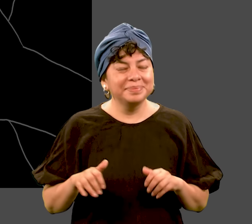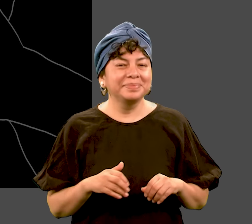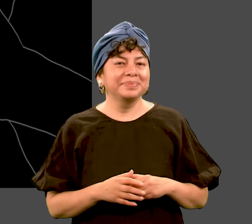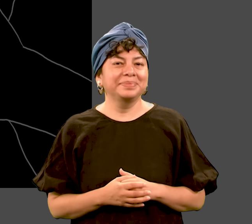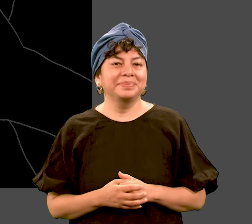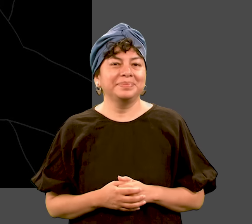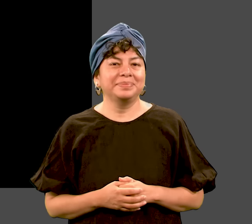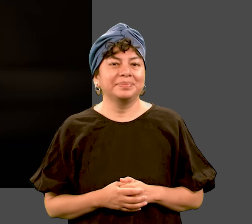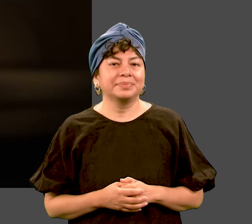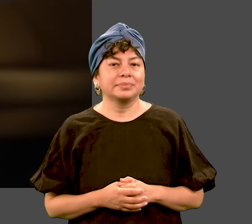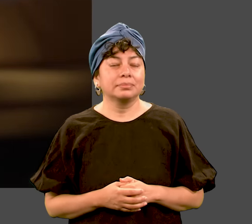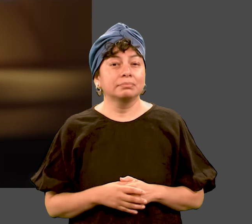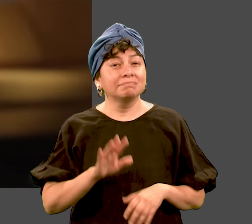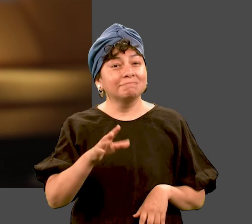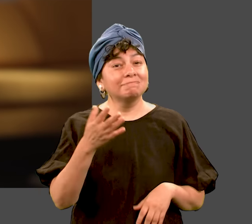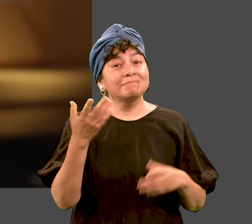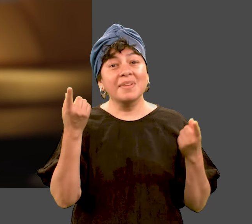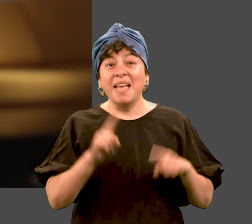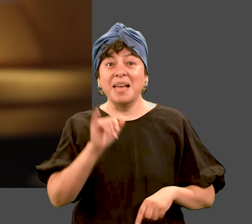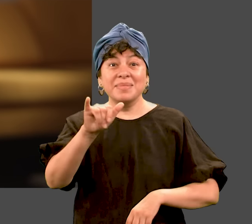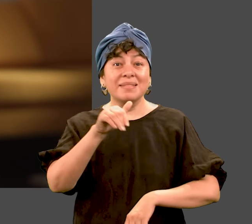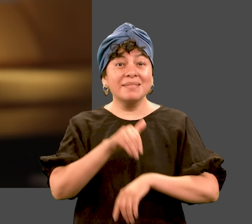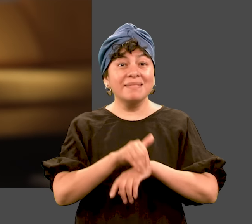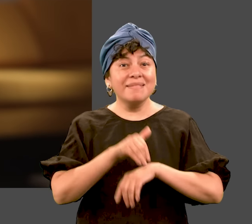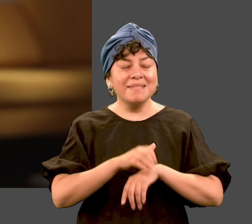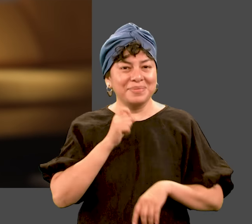What happened the night that I was invited to dinner to